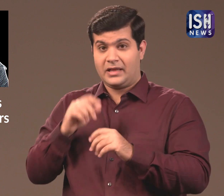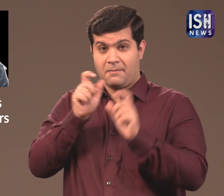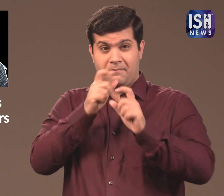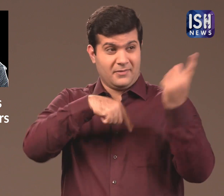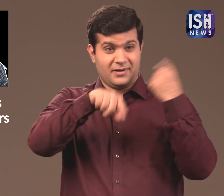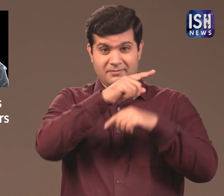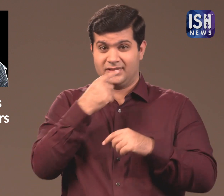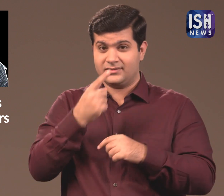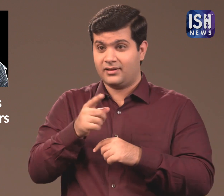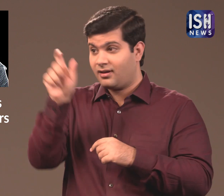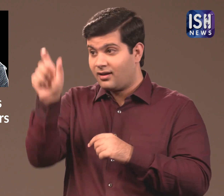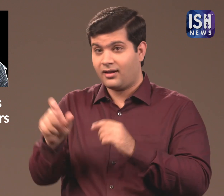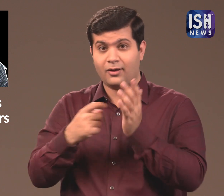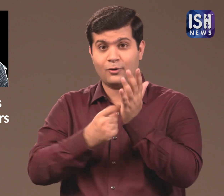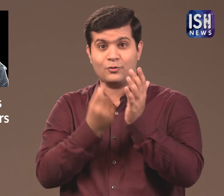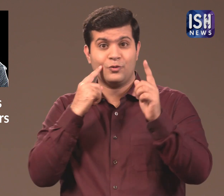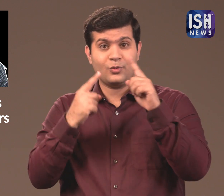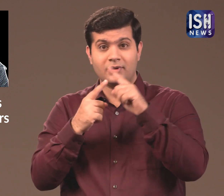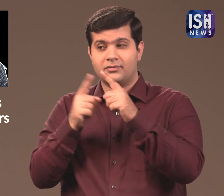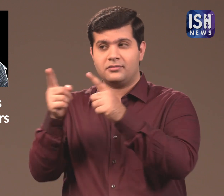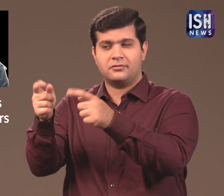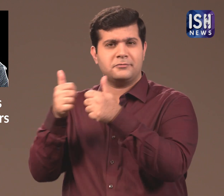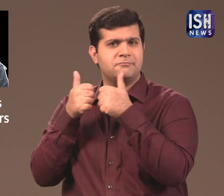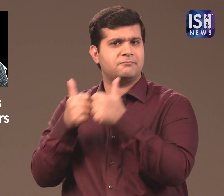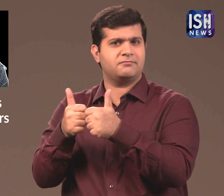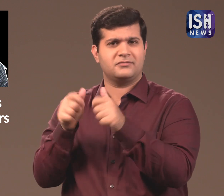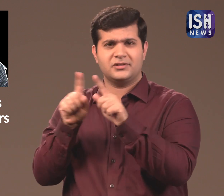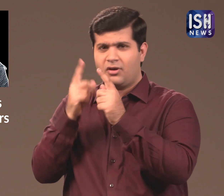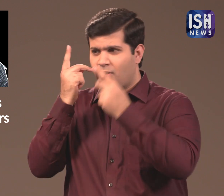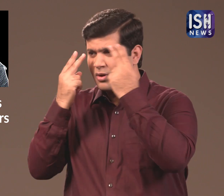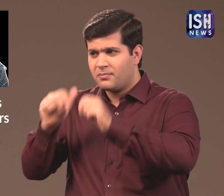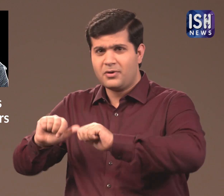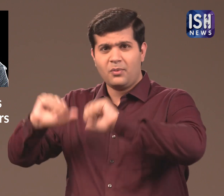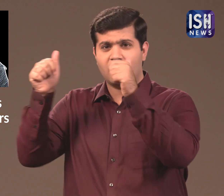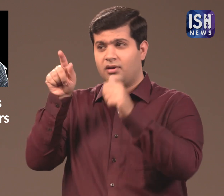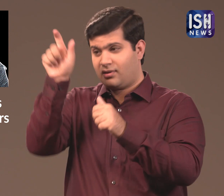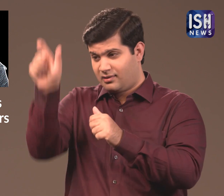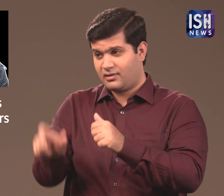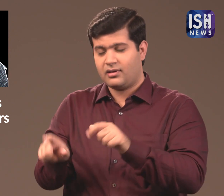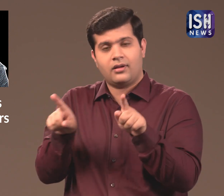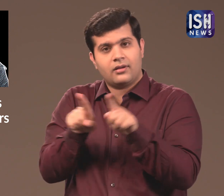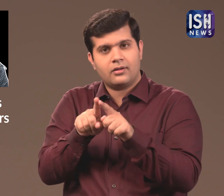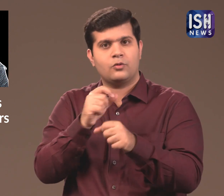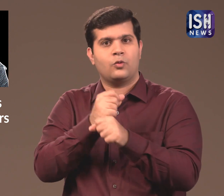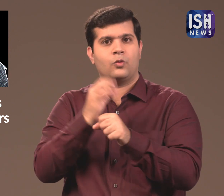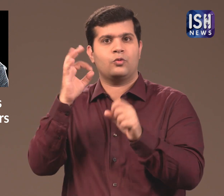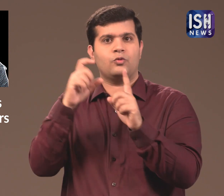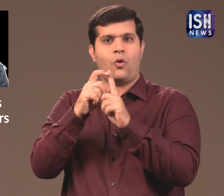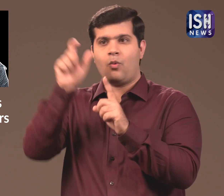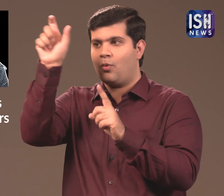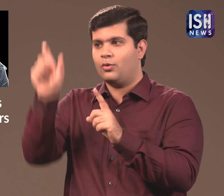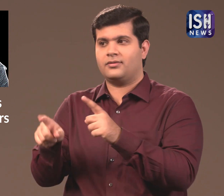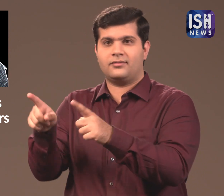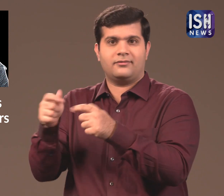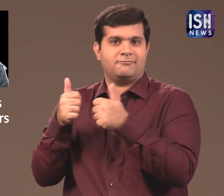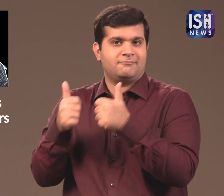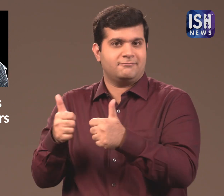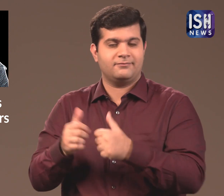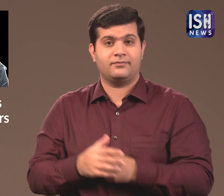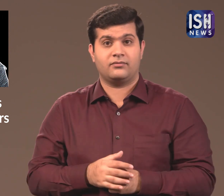Some even said that the doctor was God.